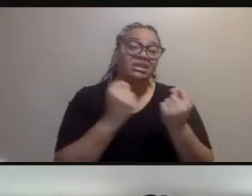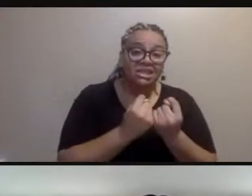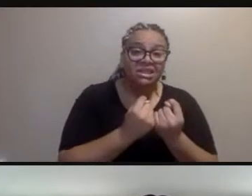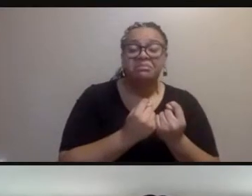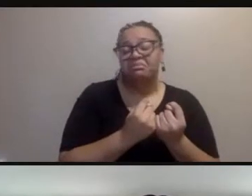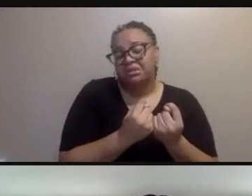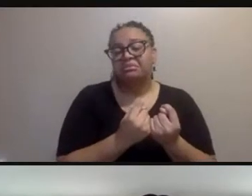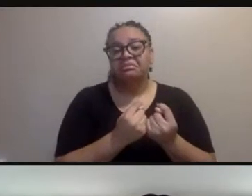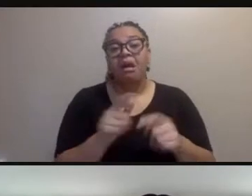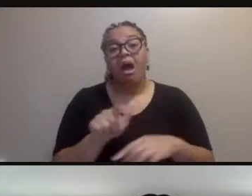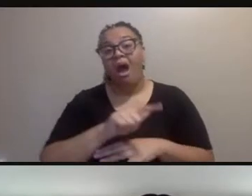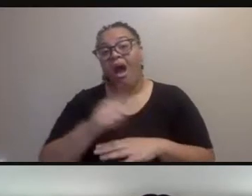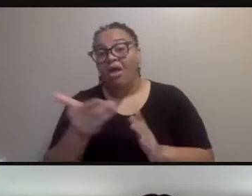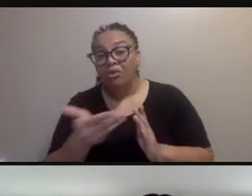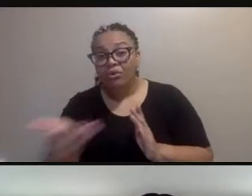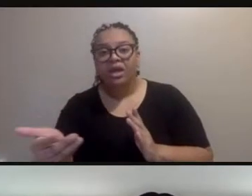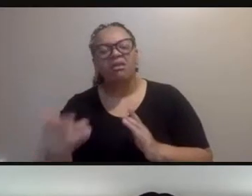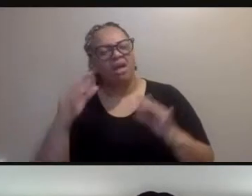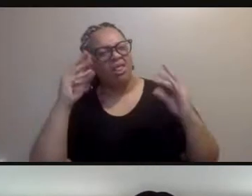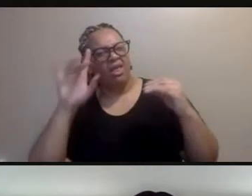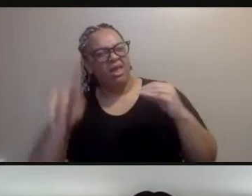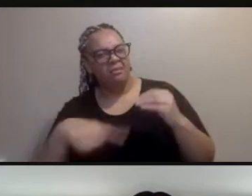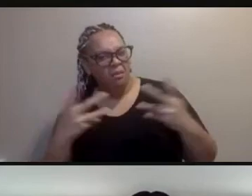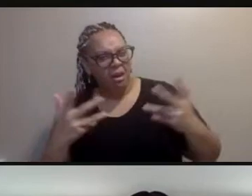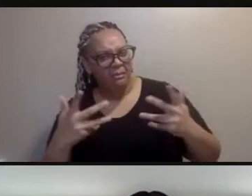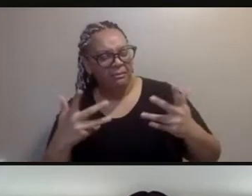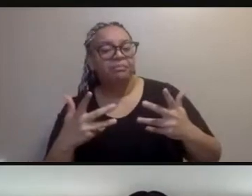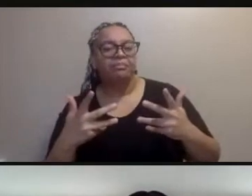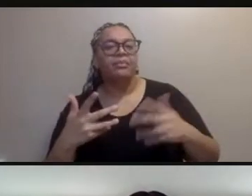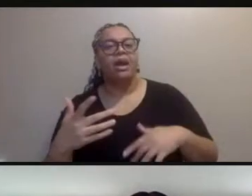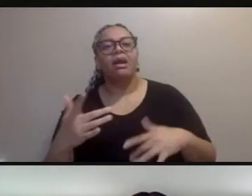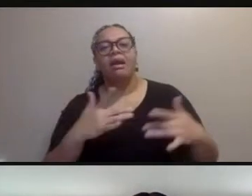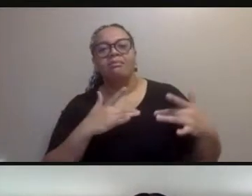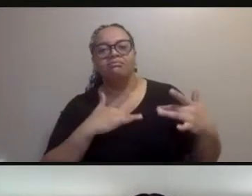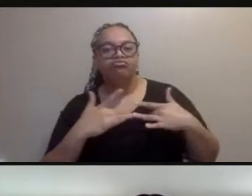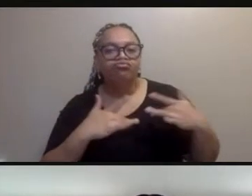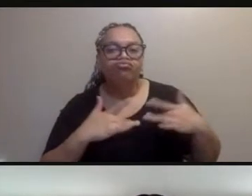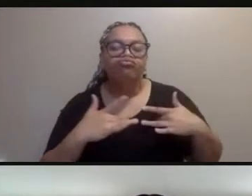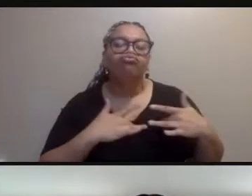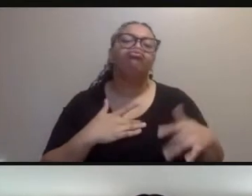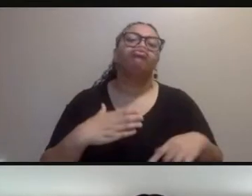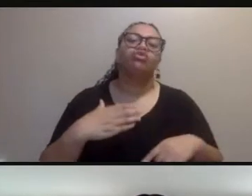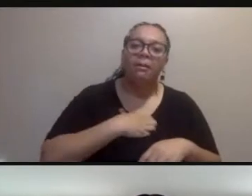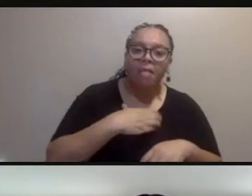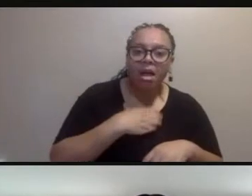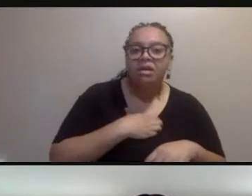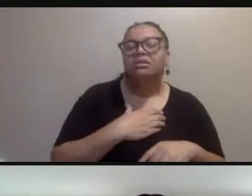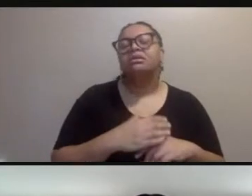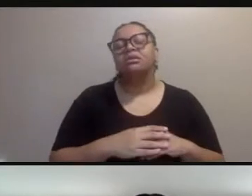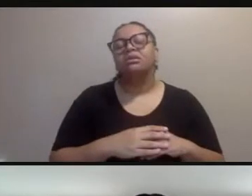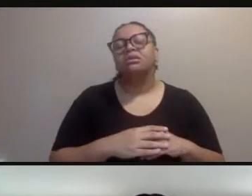VALIDATES THE TEACHERS OR TEAMS.